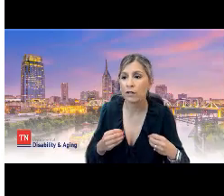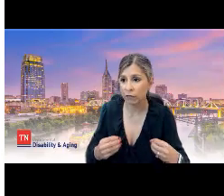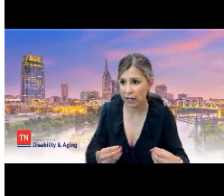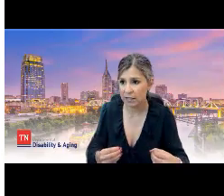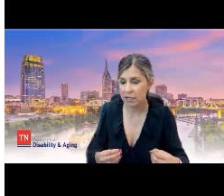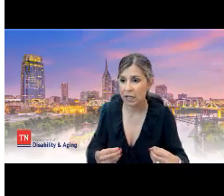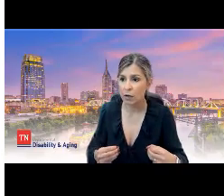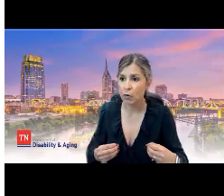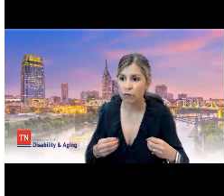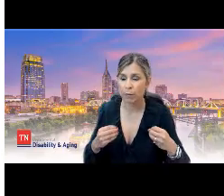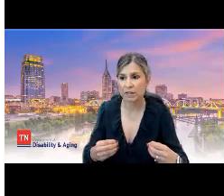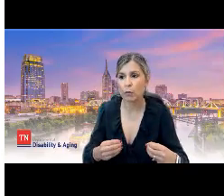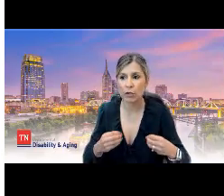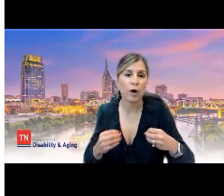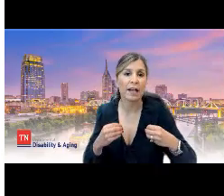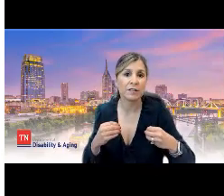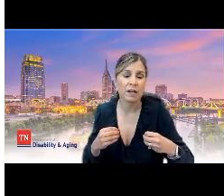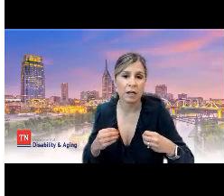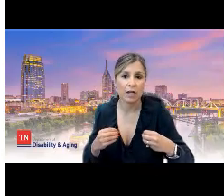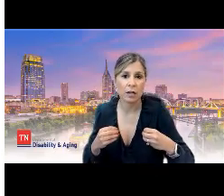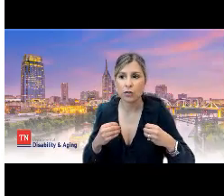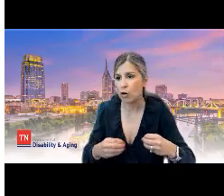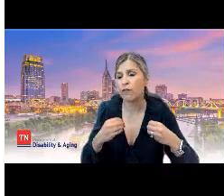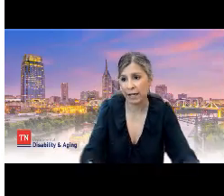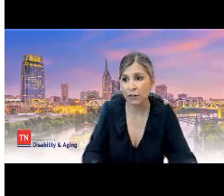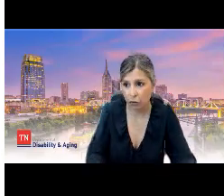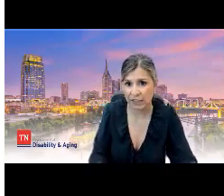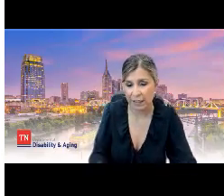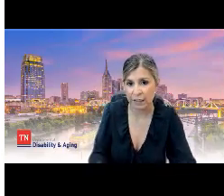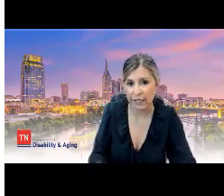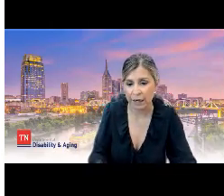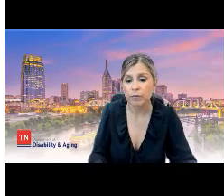good advice from someone who has no financial stake in the game.